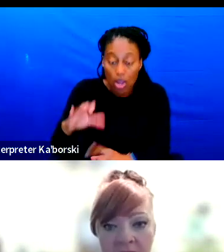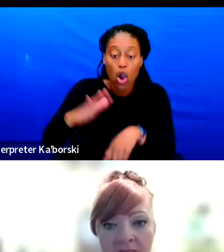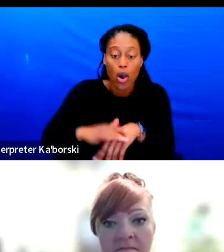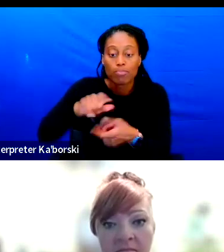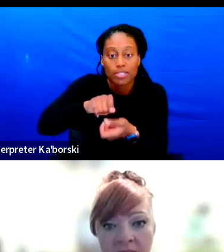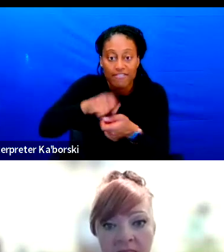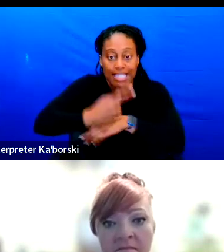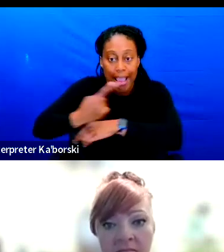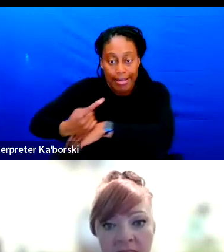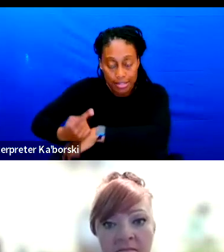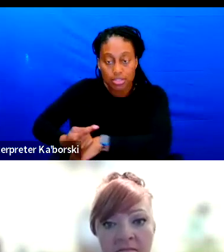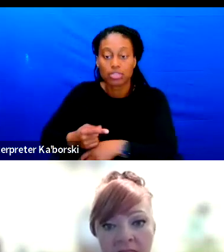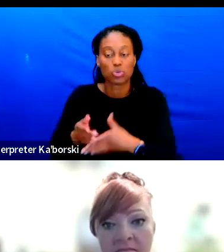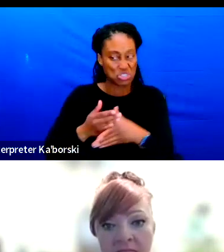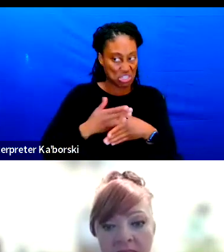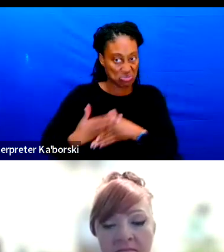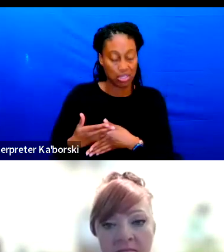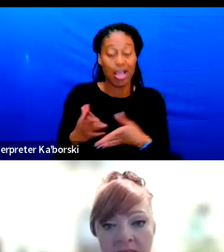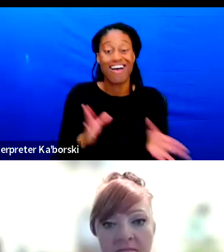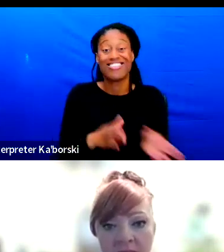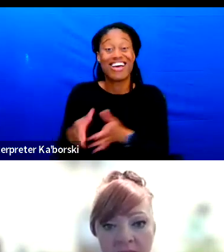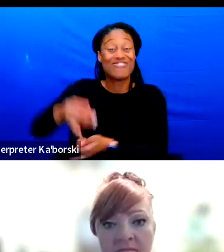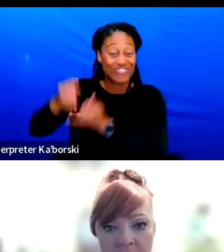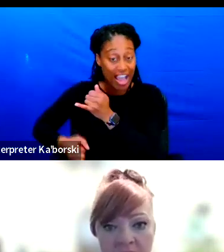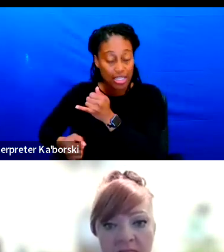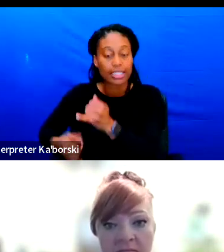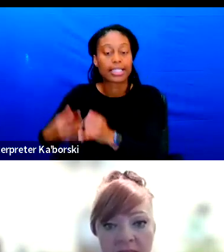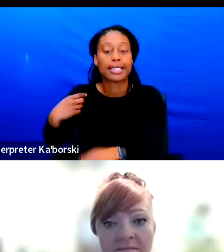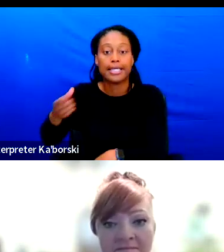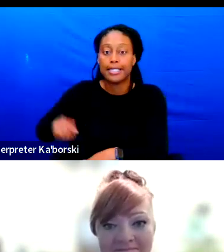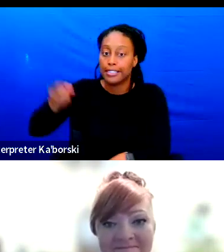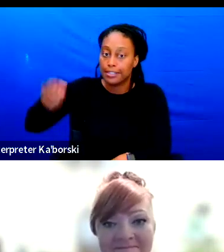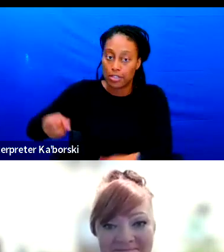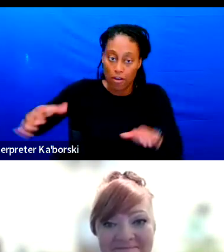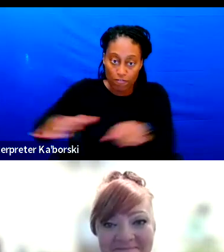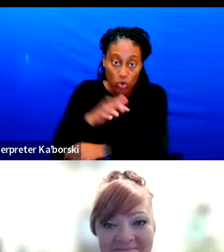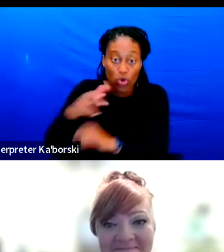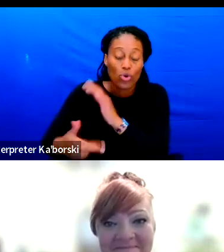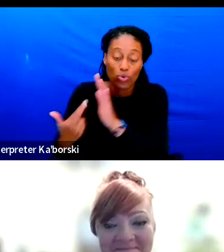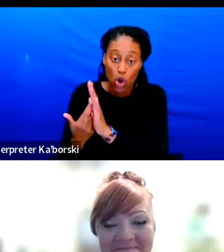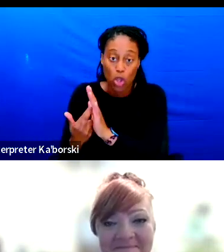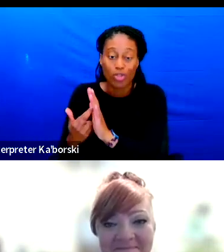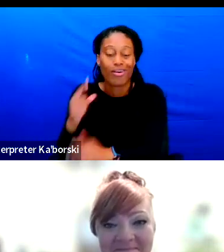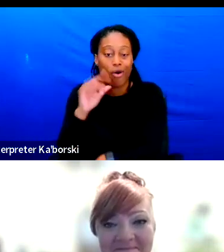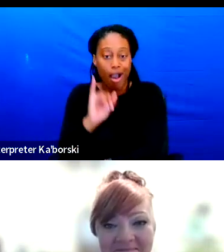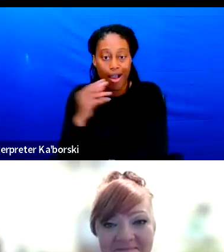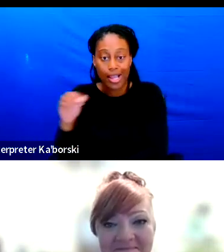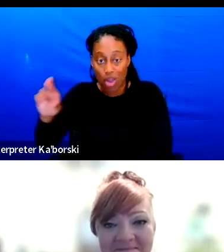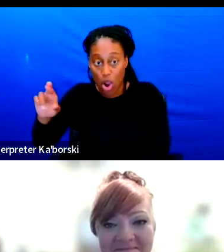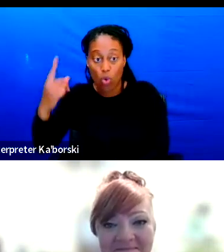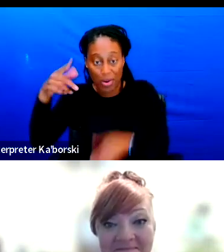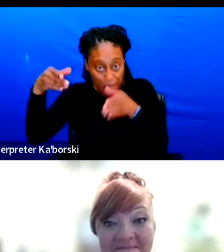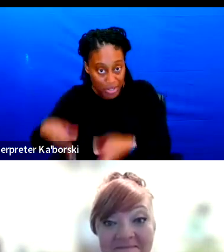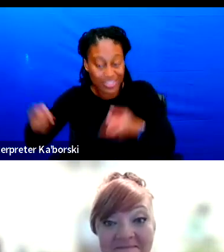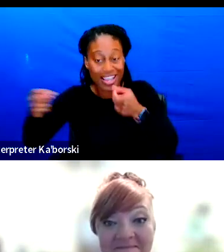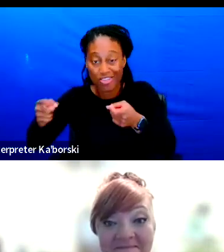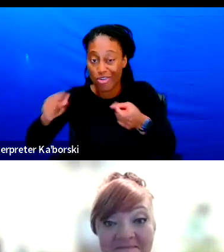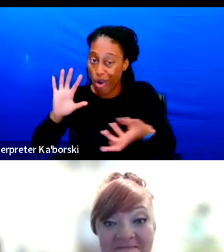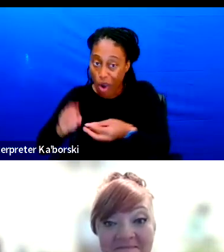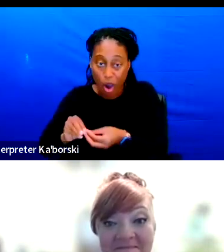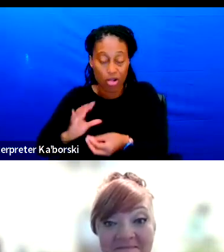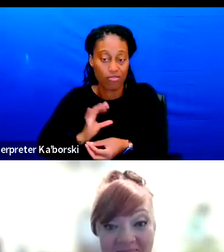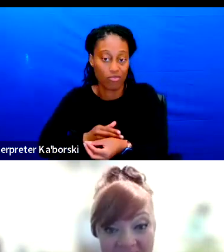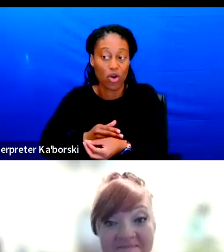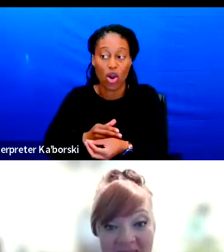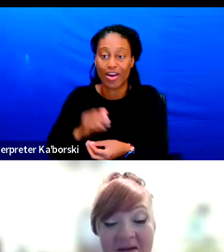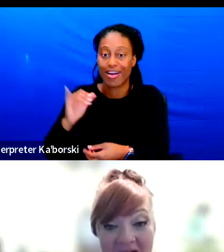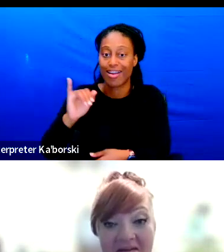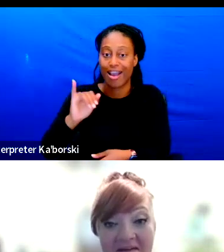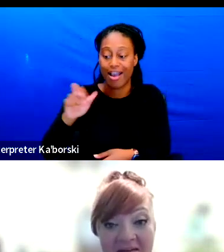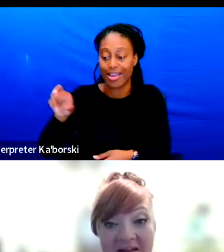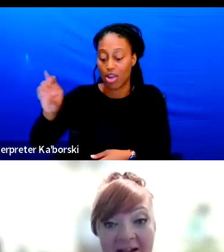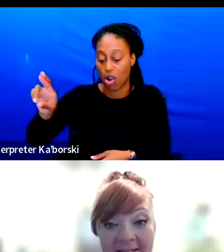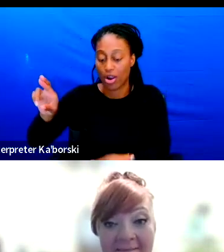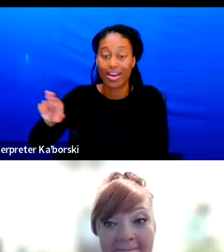Kyle Kleist: and then finally we went to a dedicated in our specialists. So we have one person essentially handles all of our incoming in ours. That's that's what you do. She's